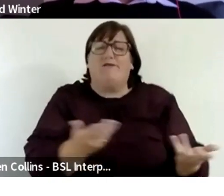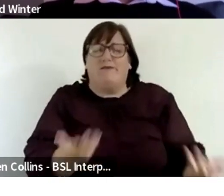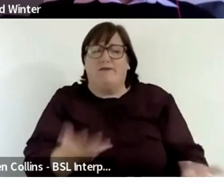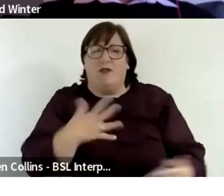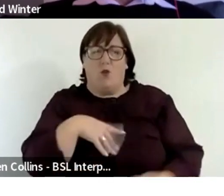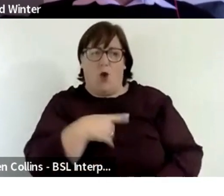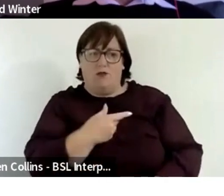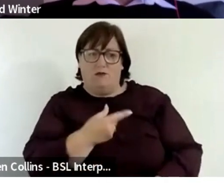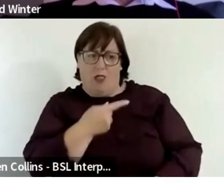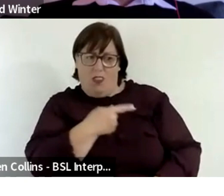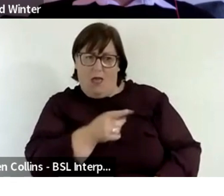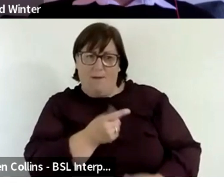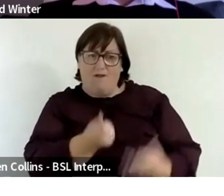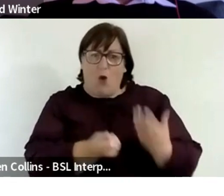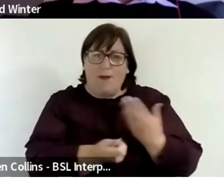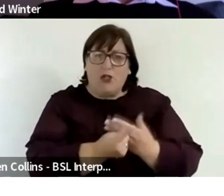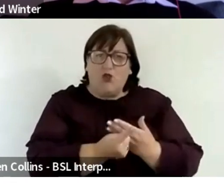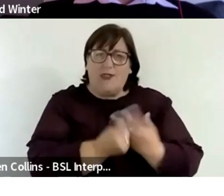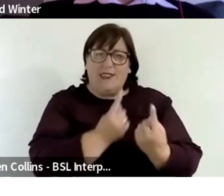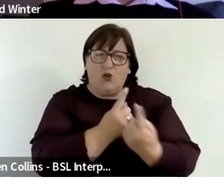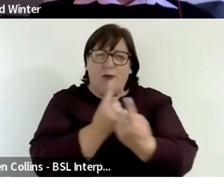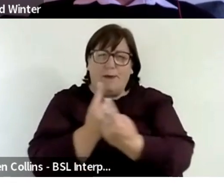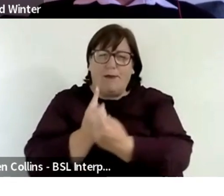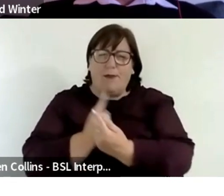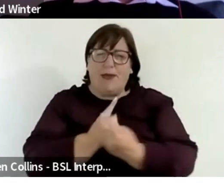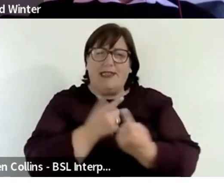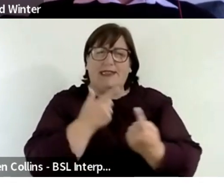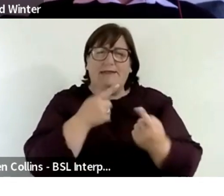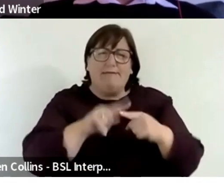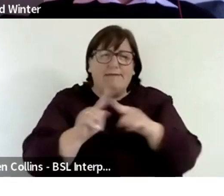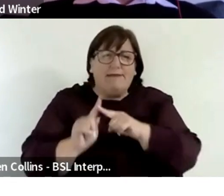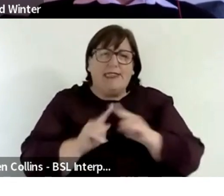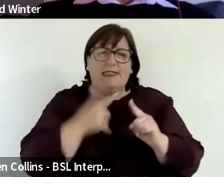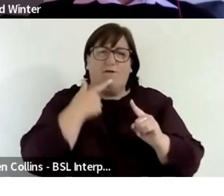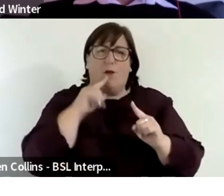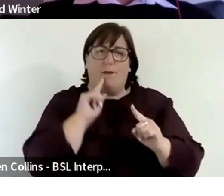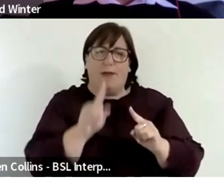meet people working in different jobs and develop their skills by completing a real work project.